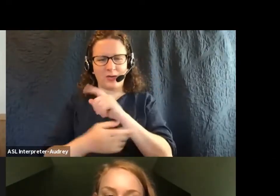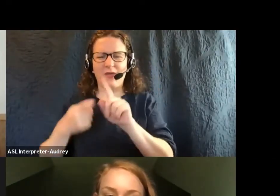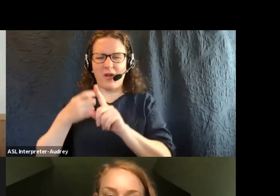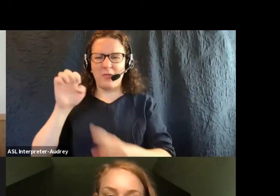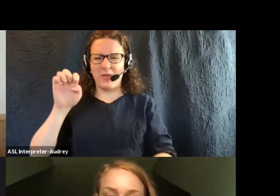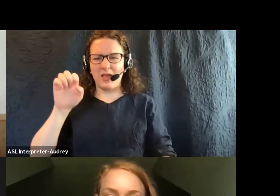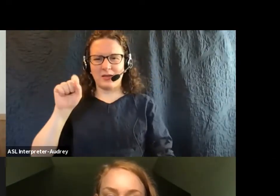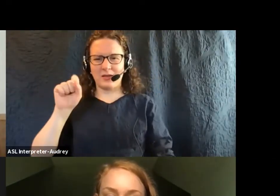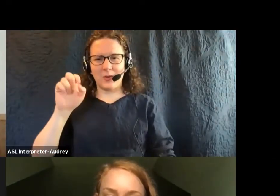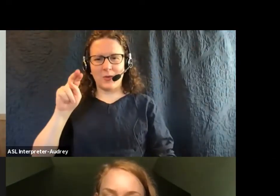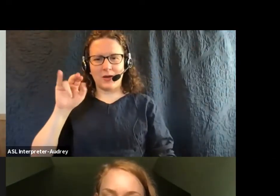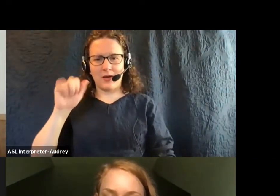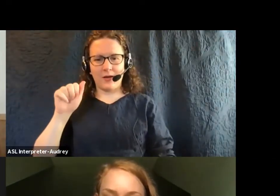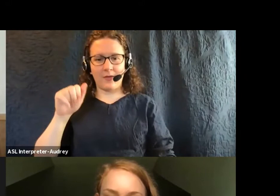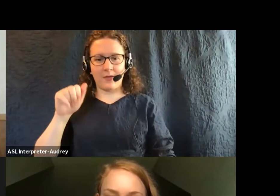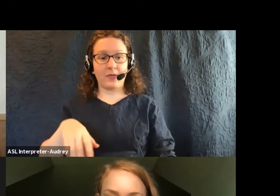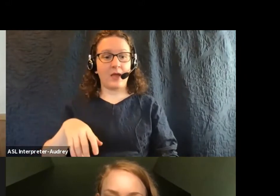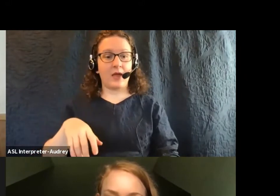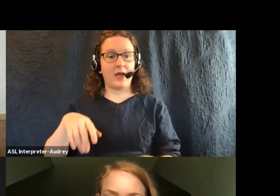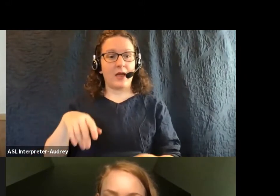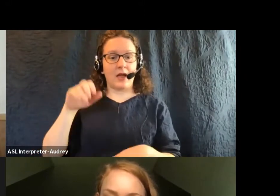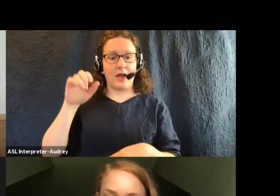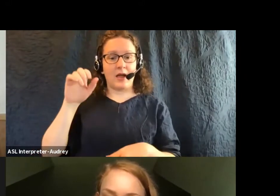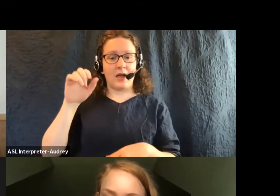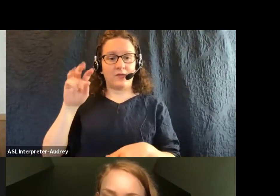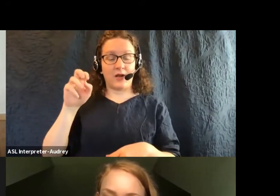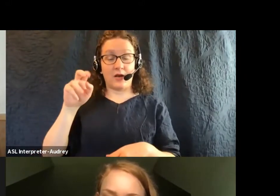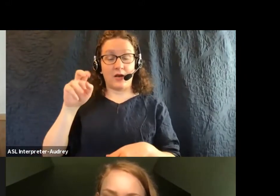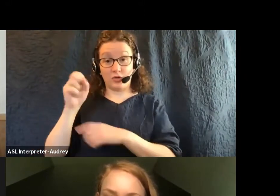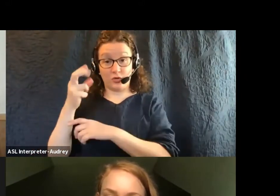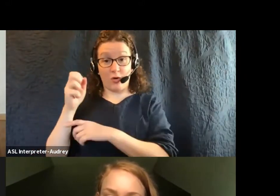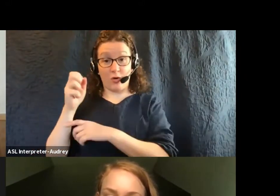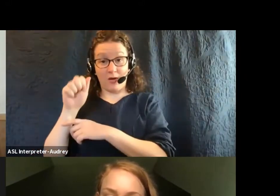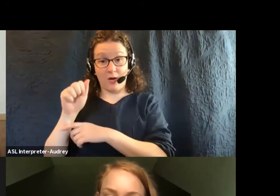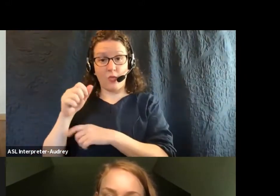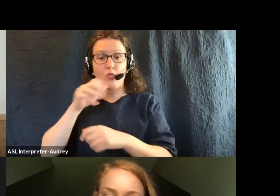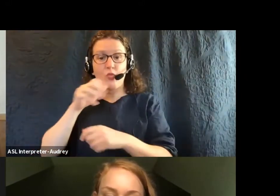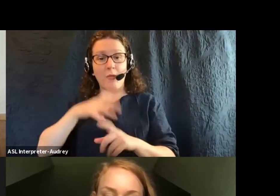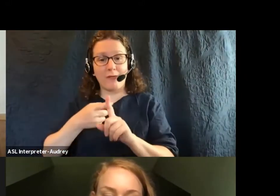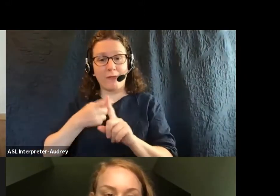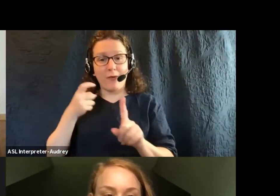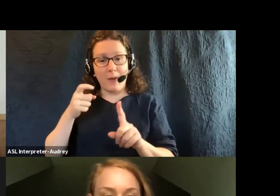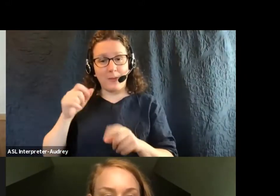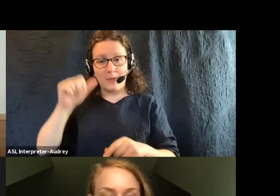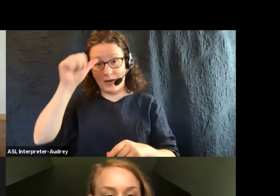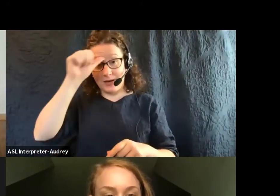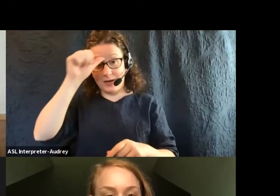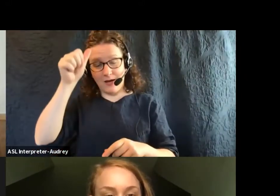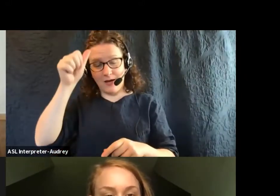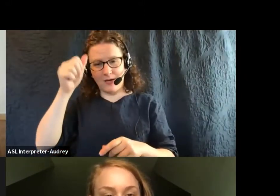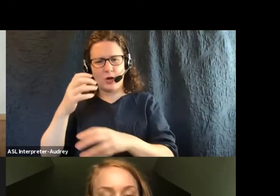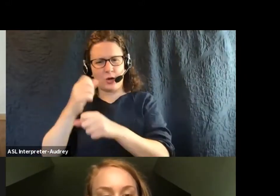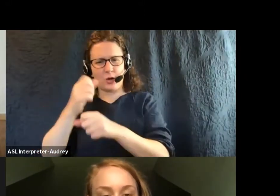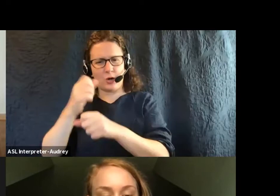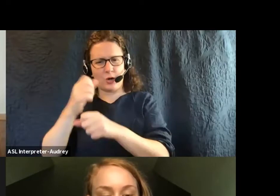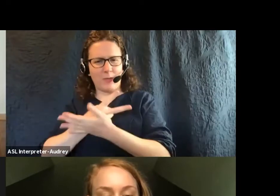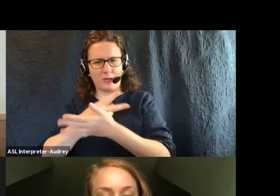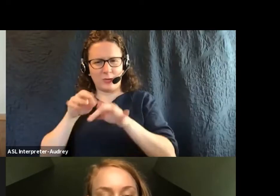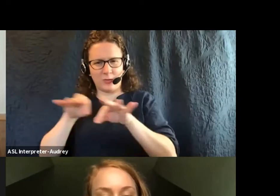Vibhu Sharma, a woman from India who studied and earned a Master's Degree in the United Kingdom.